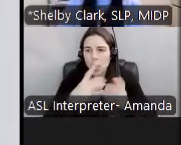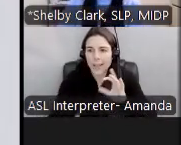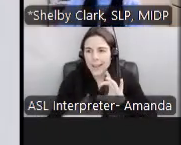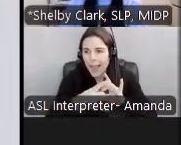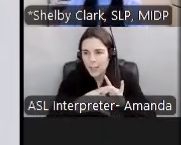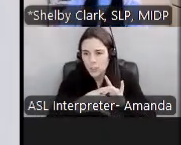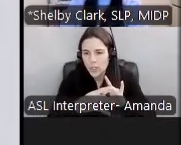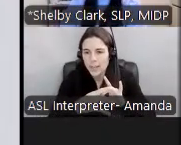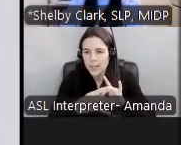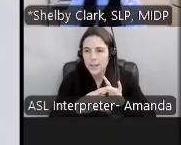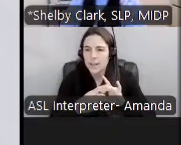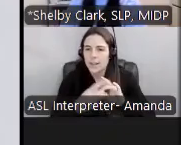with the tools they will use.